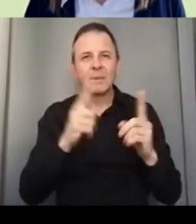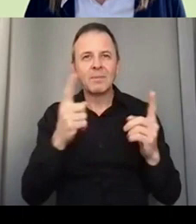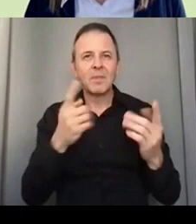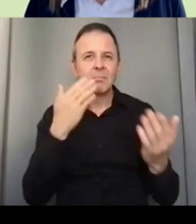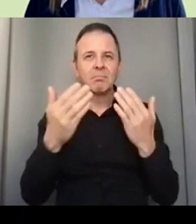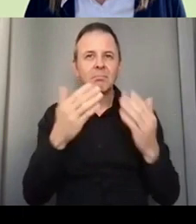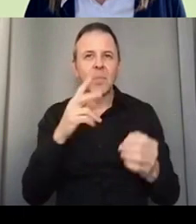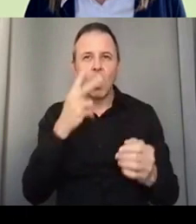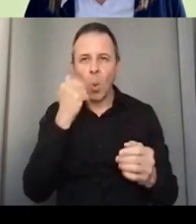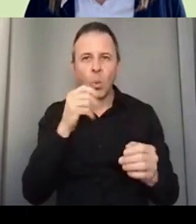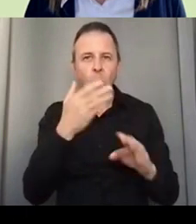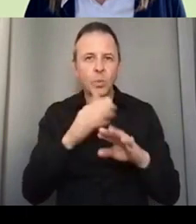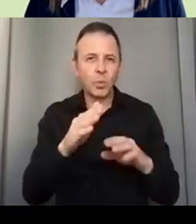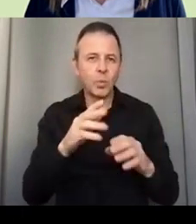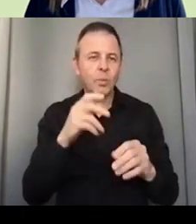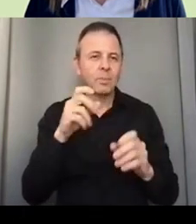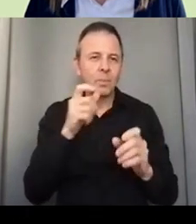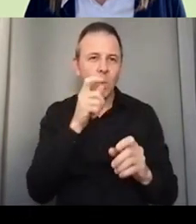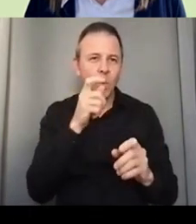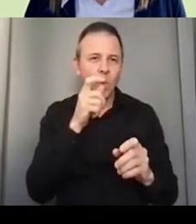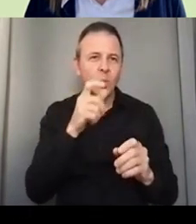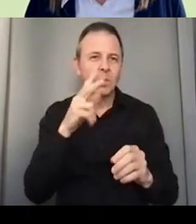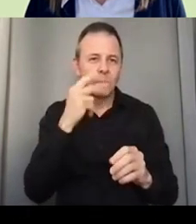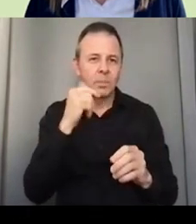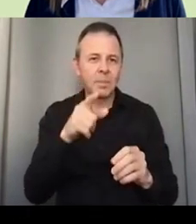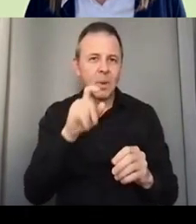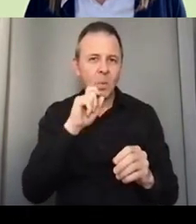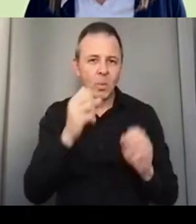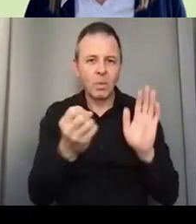screen you will see some of the things we're not going to go through them all